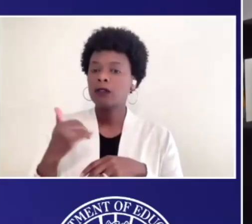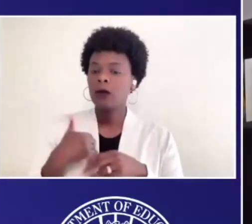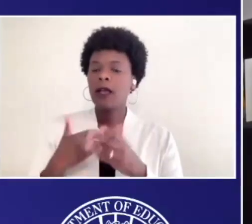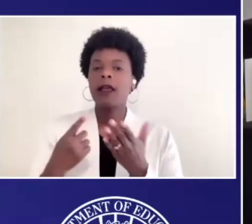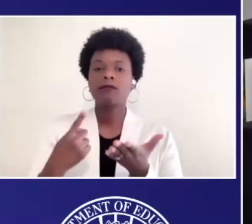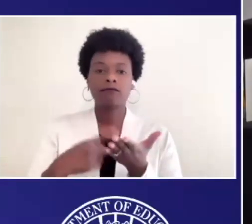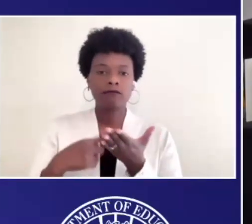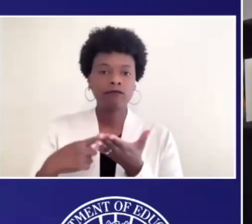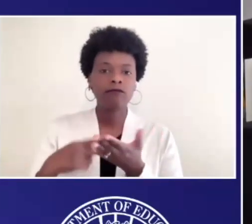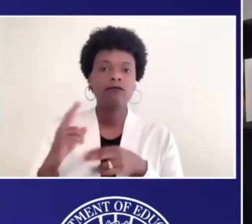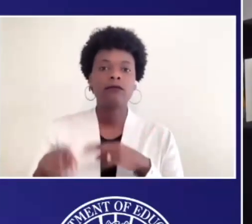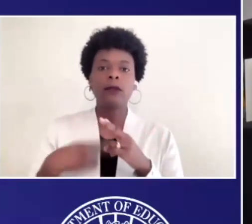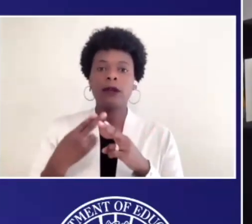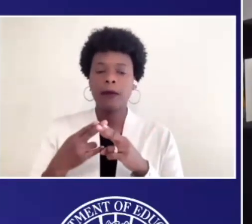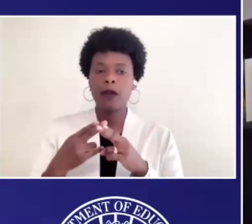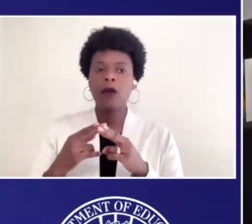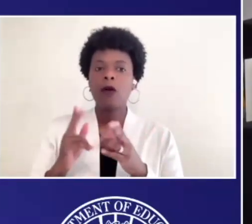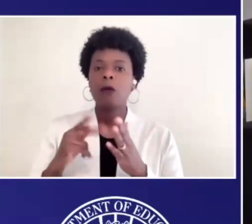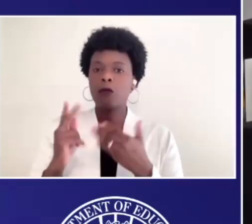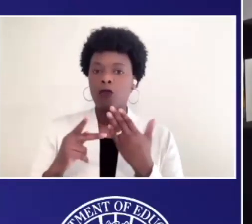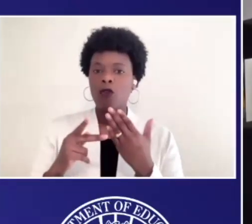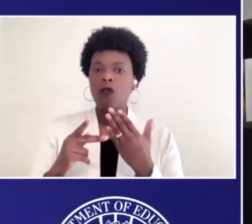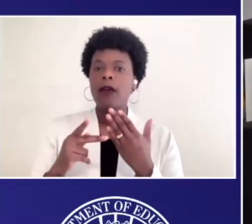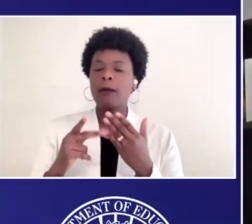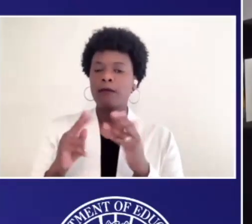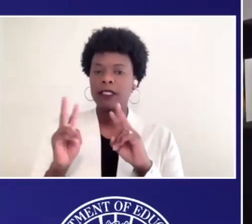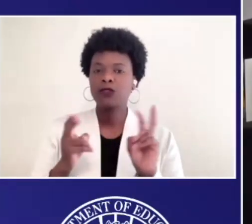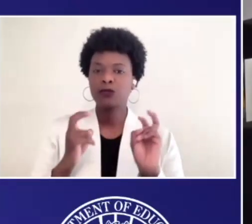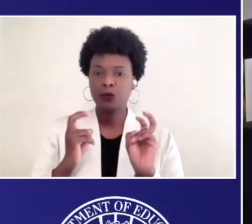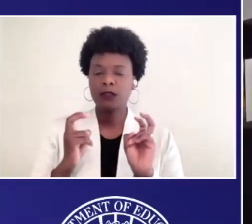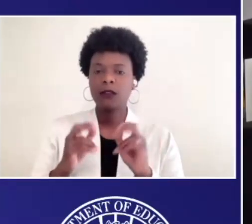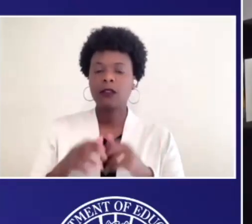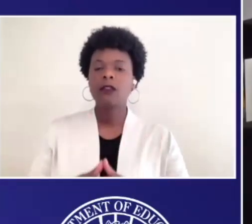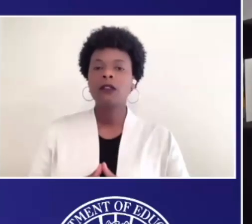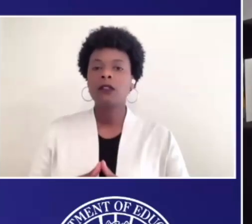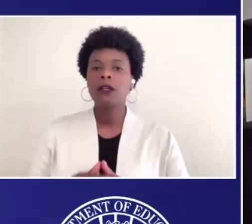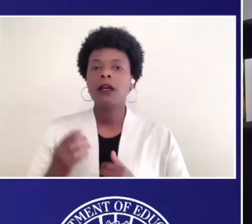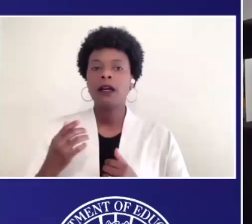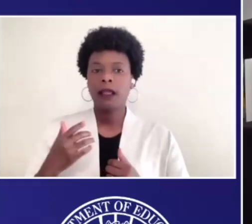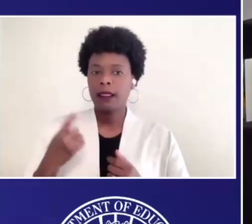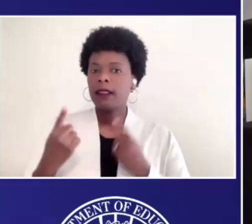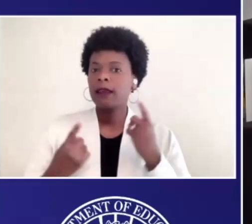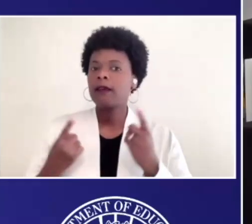to program issues. And I believe that the --